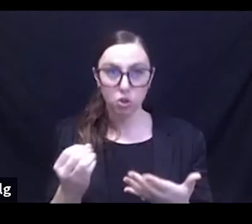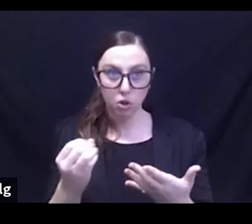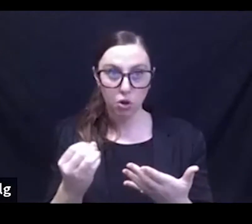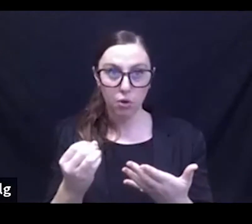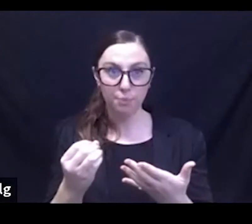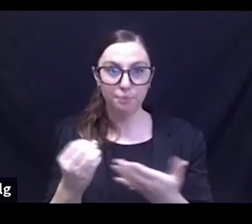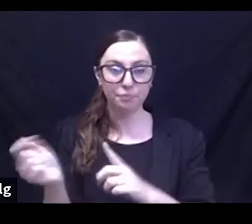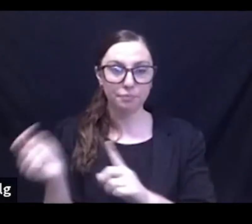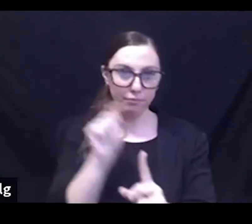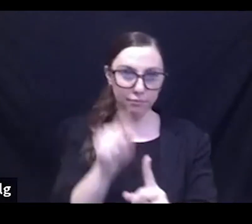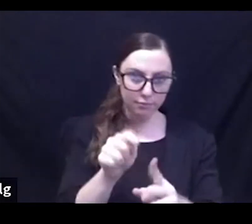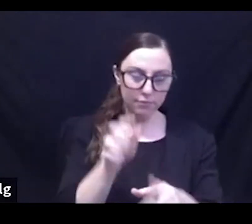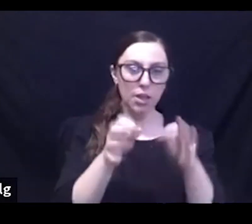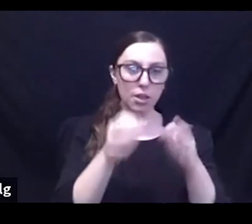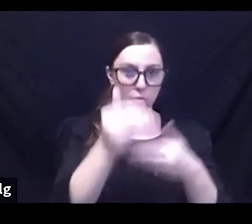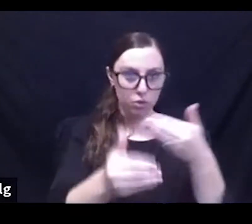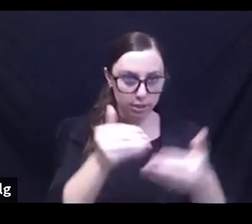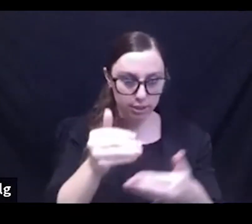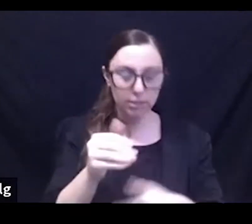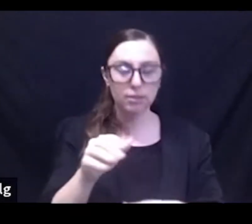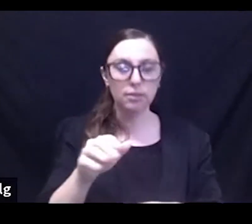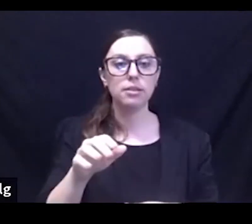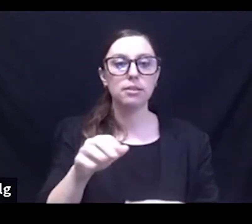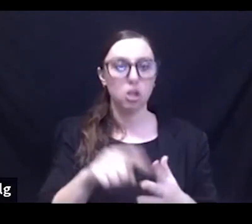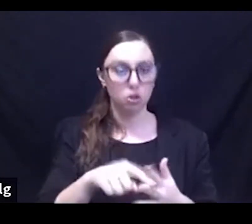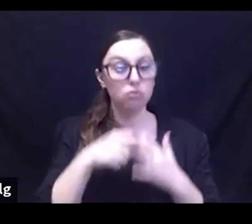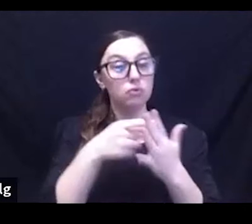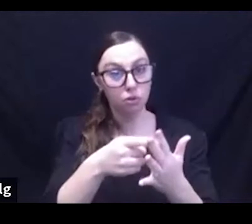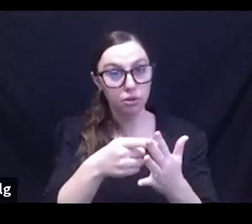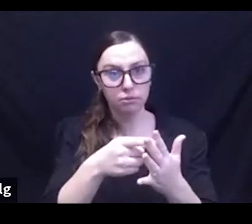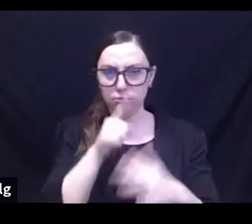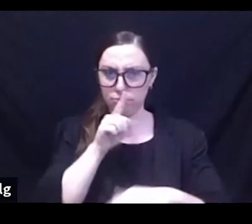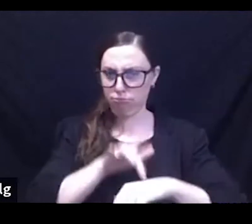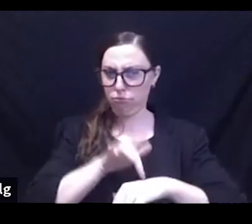the proceeding, Michael -- the proceeding started very early in the morning -- I